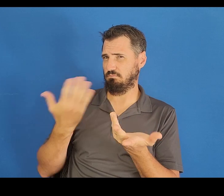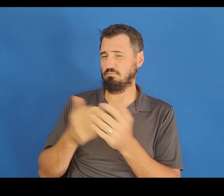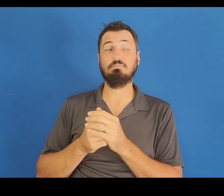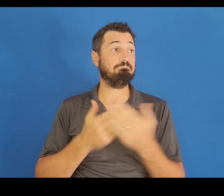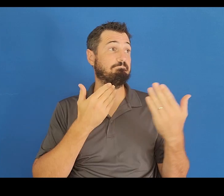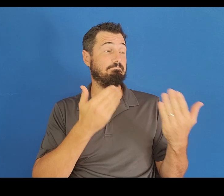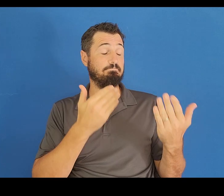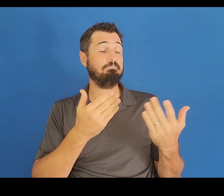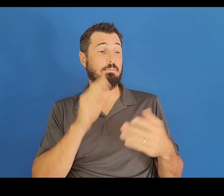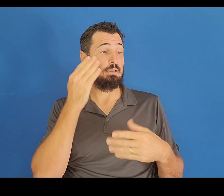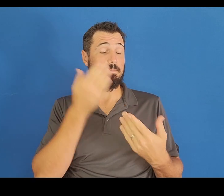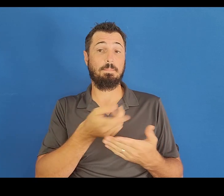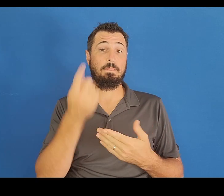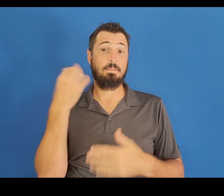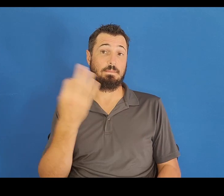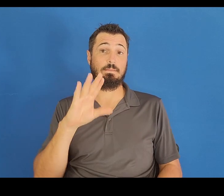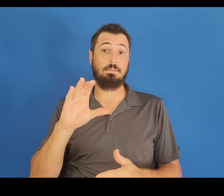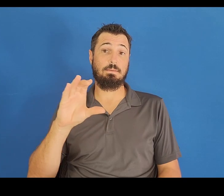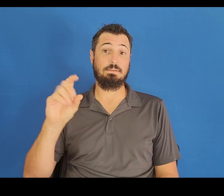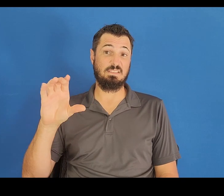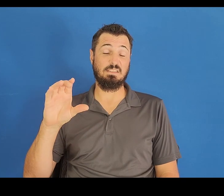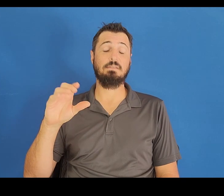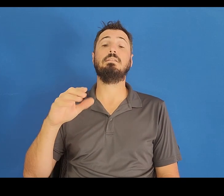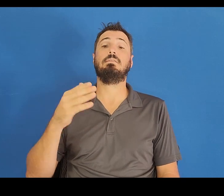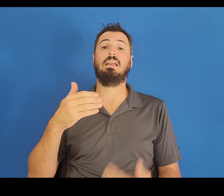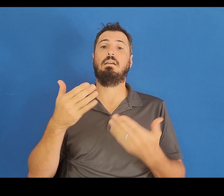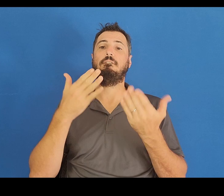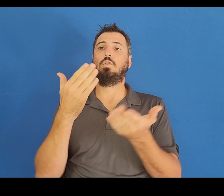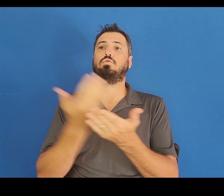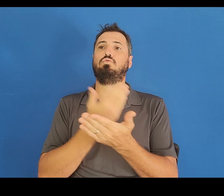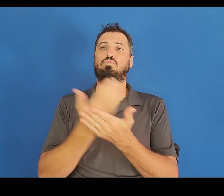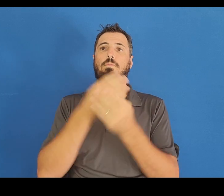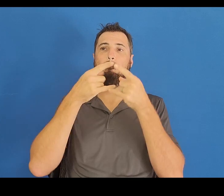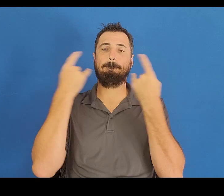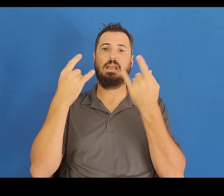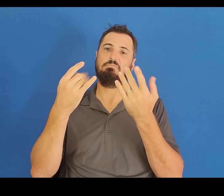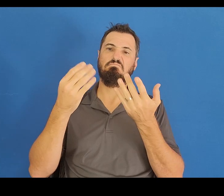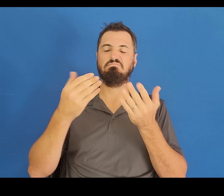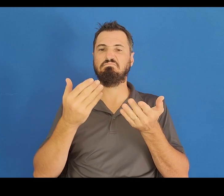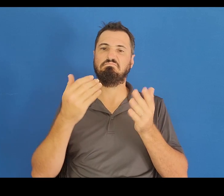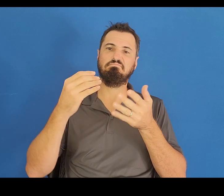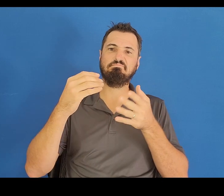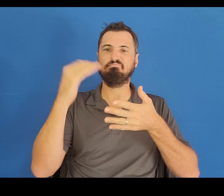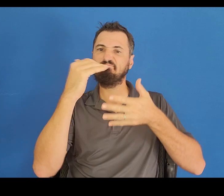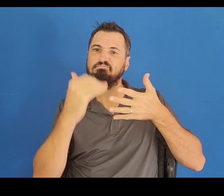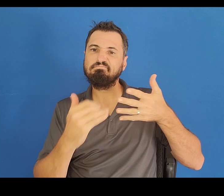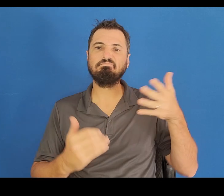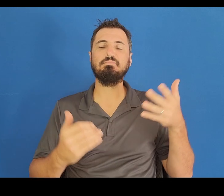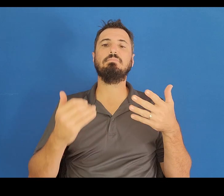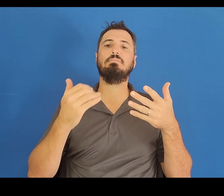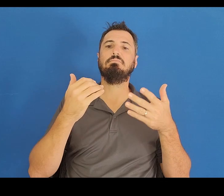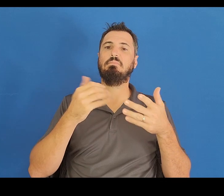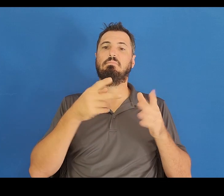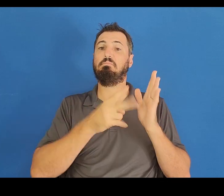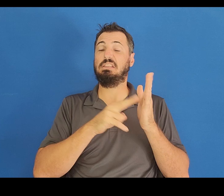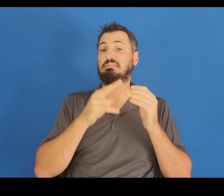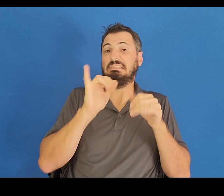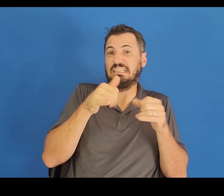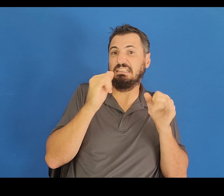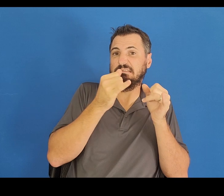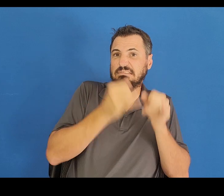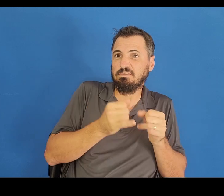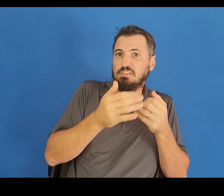Last Friday, the Centers for Disease Control and Prevention issued new mask guidance to states and counties, allowing them to set guidelines based on their local communities’ needs. The